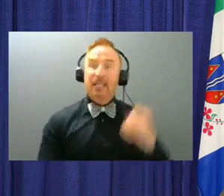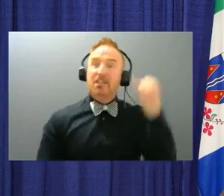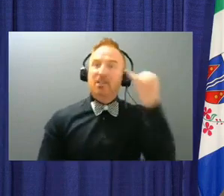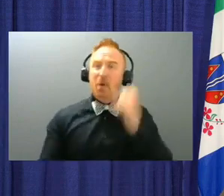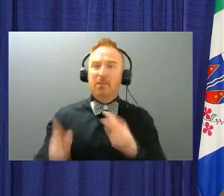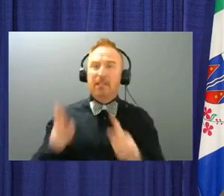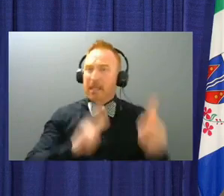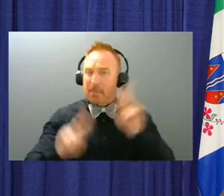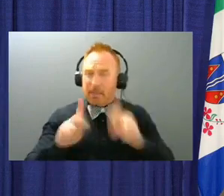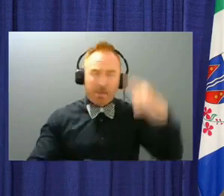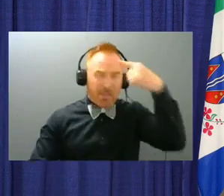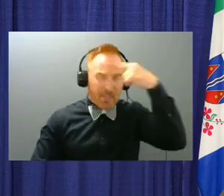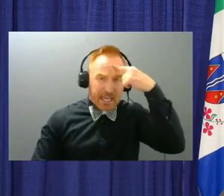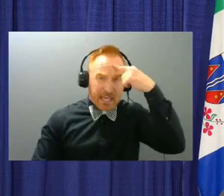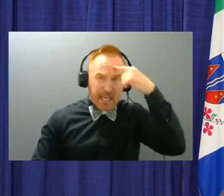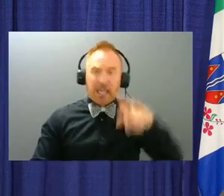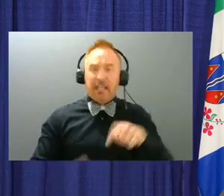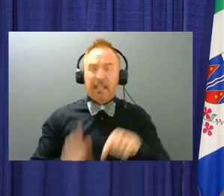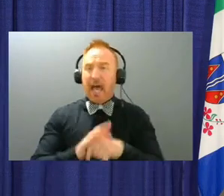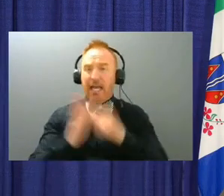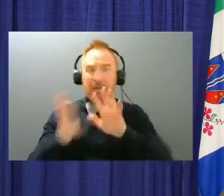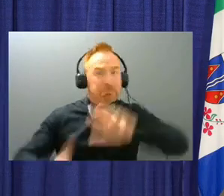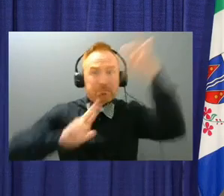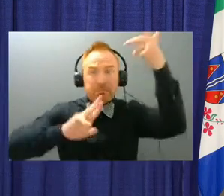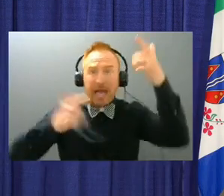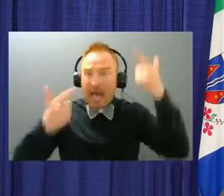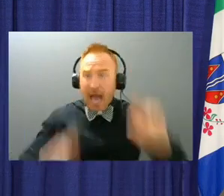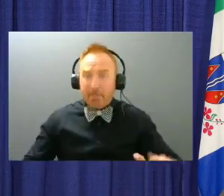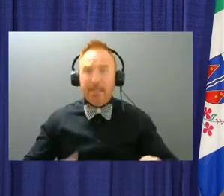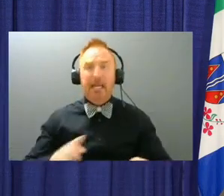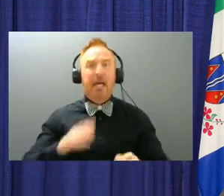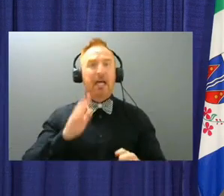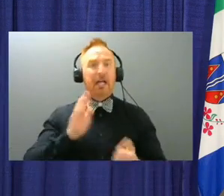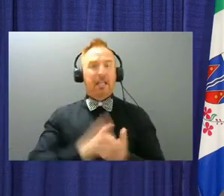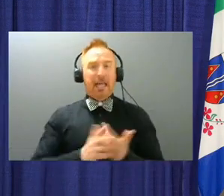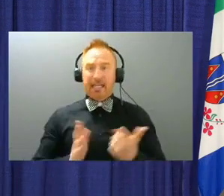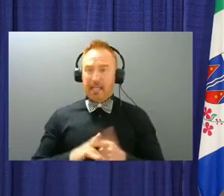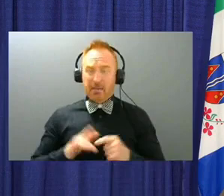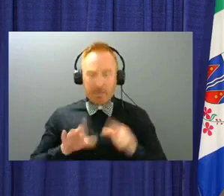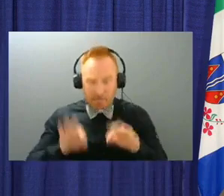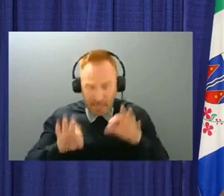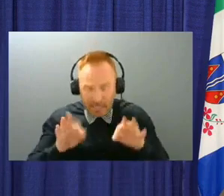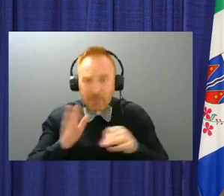way through shards and rubble after the latest disaster, or surviving from day to day in